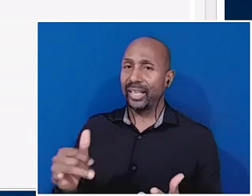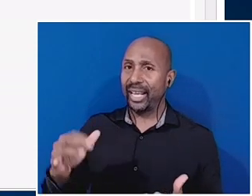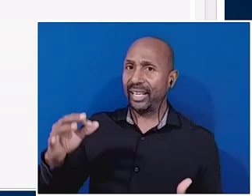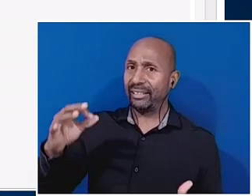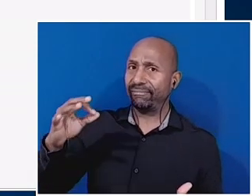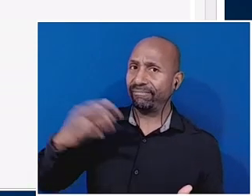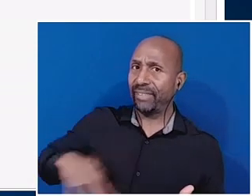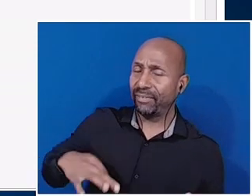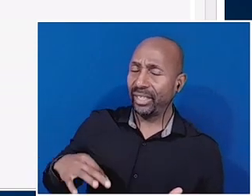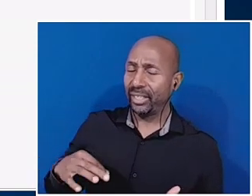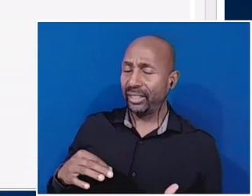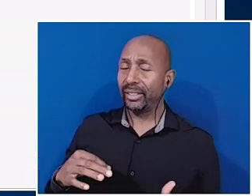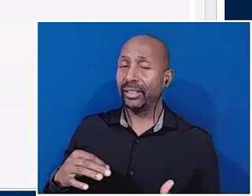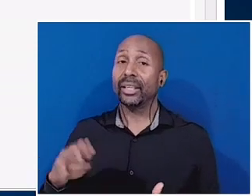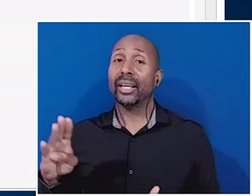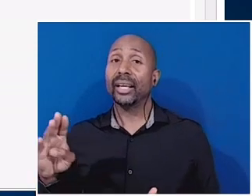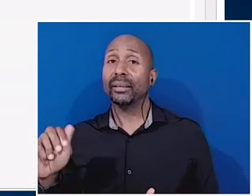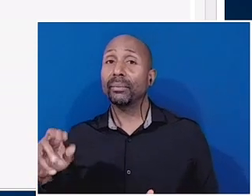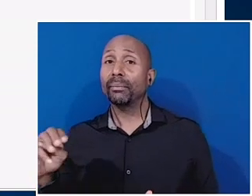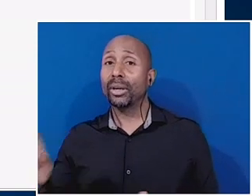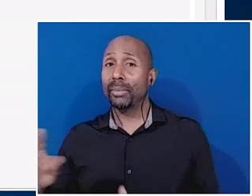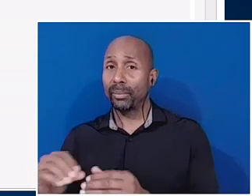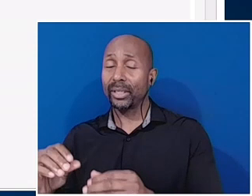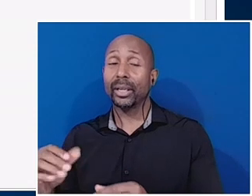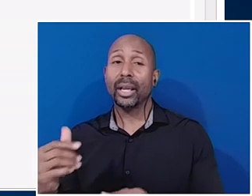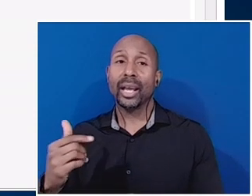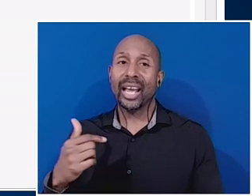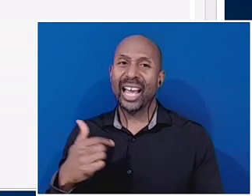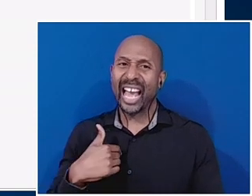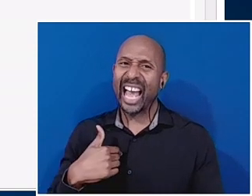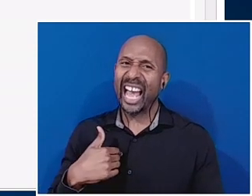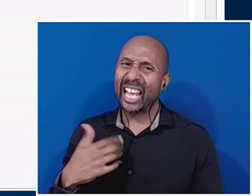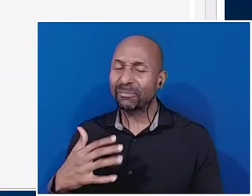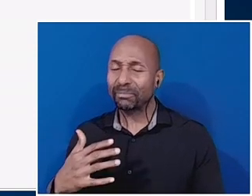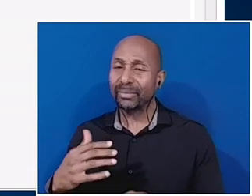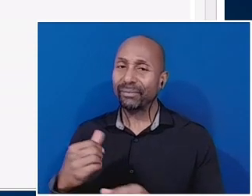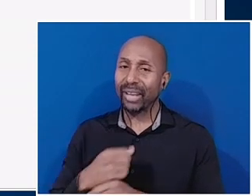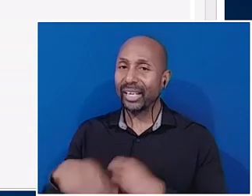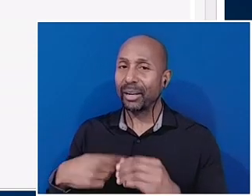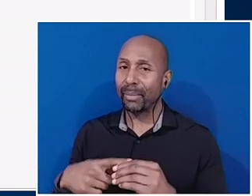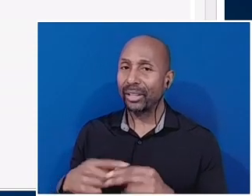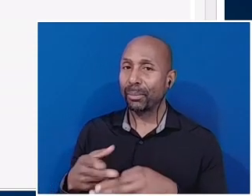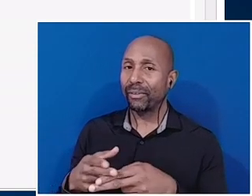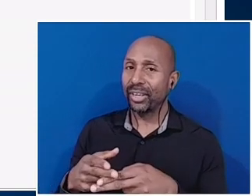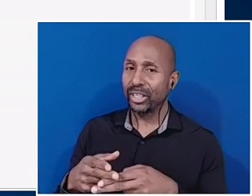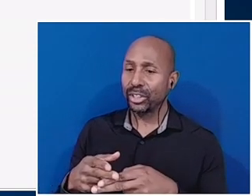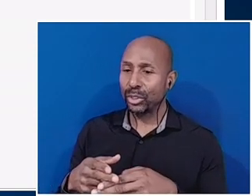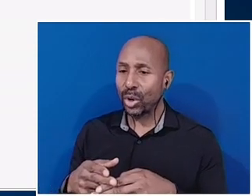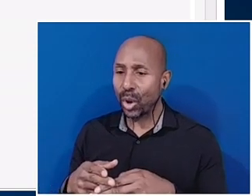fighty about the provisional certification trigger that's further down on the page, and I think it shouldn't be there, and I'm happy to engage more on that. But